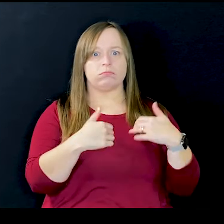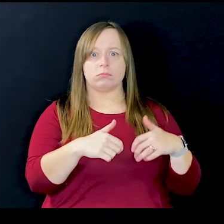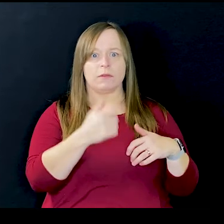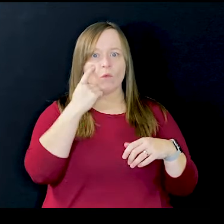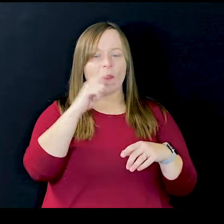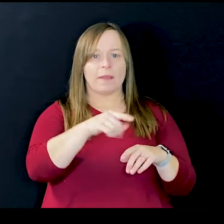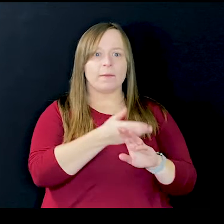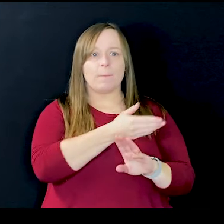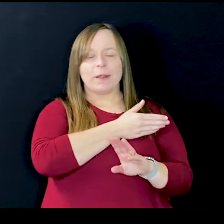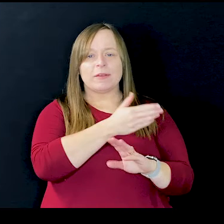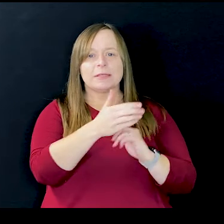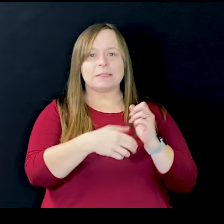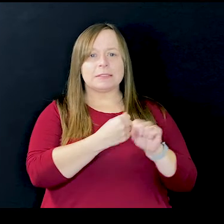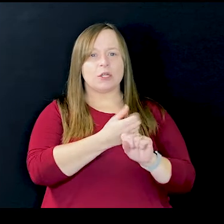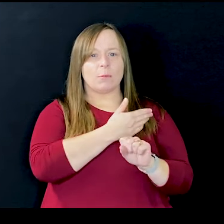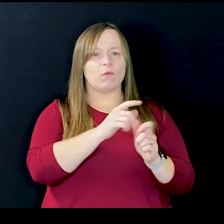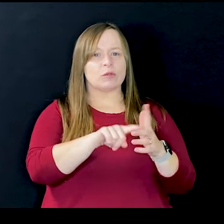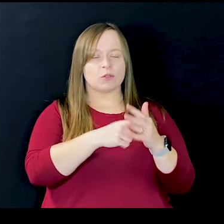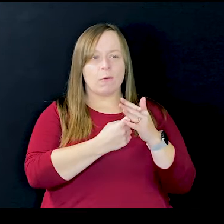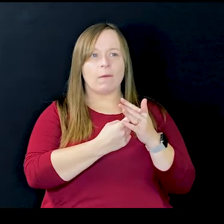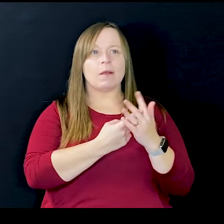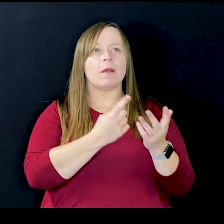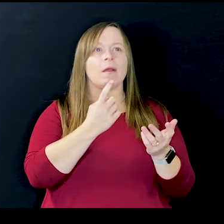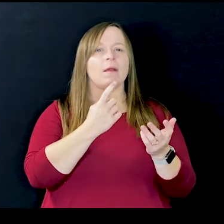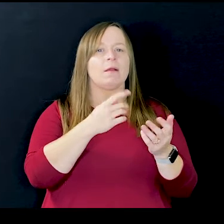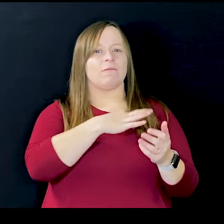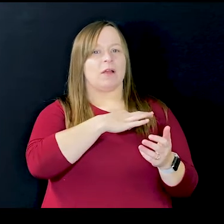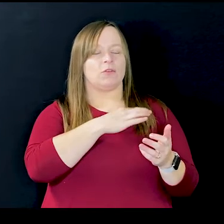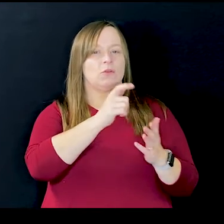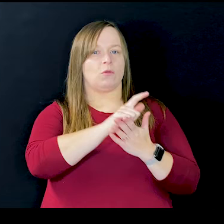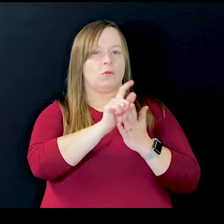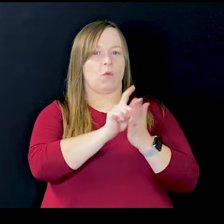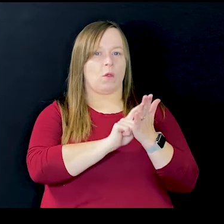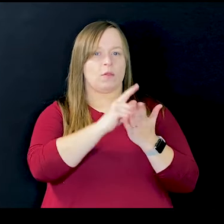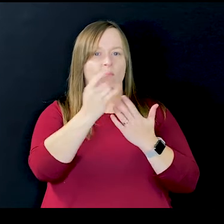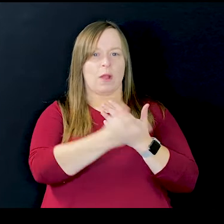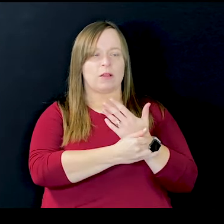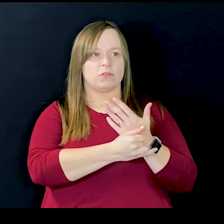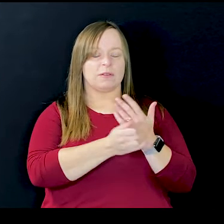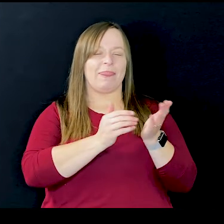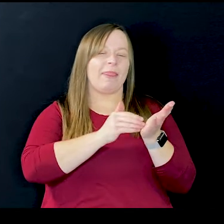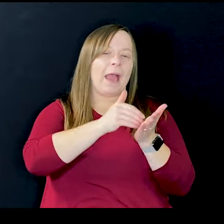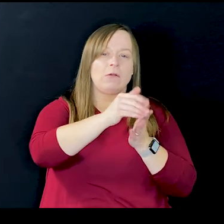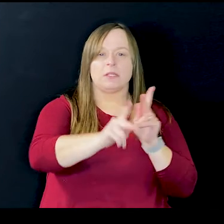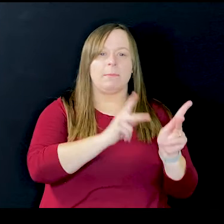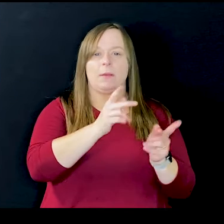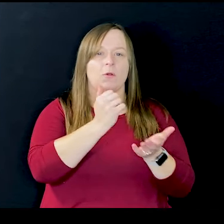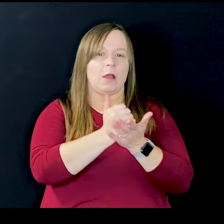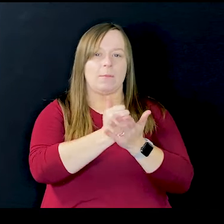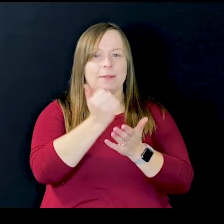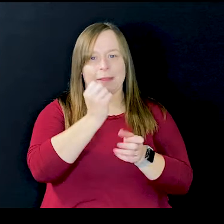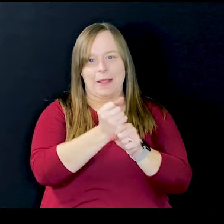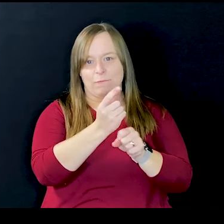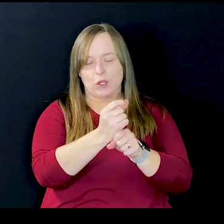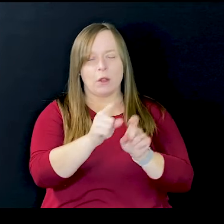The previous year before we started, volunteer lawyers project serves thousands of people every year.